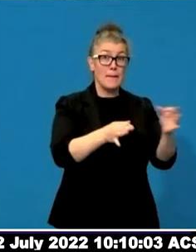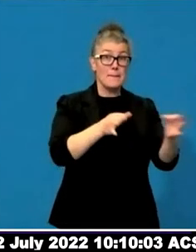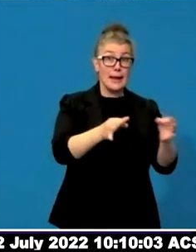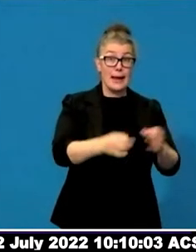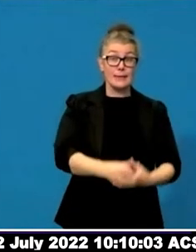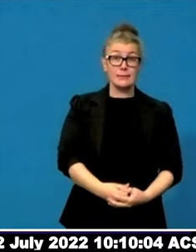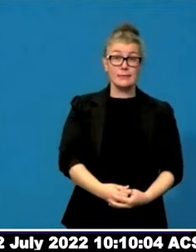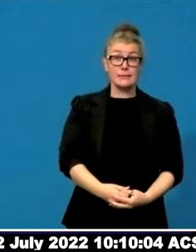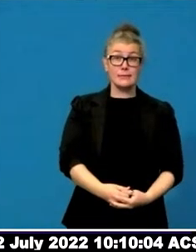They do?